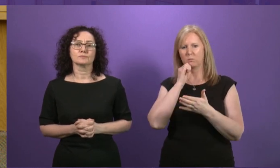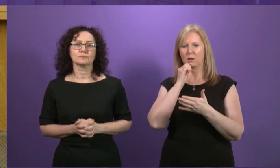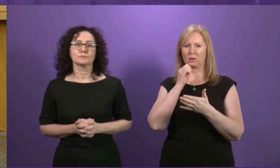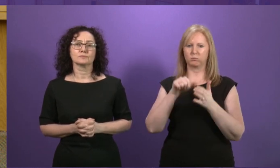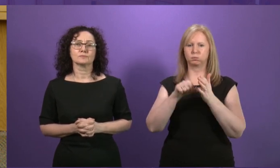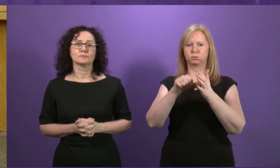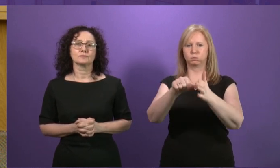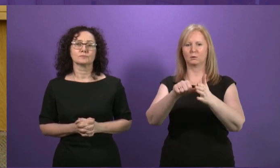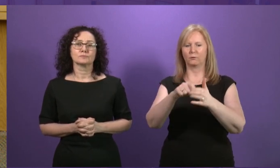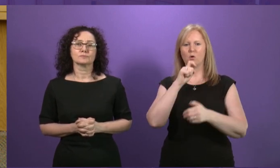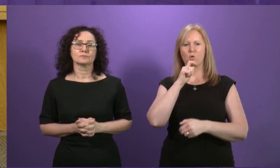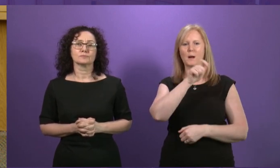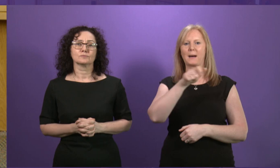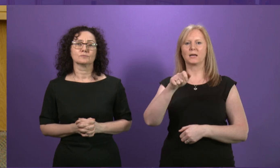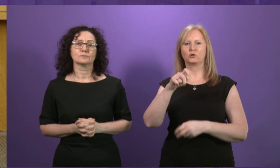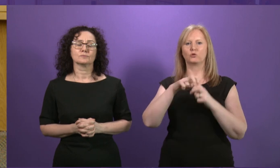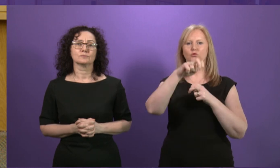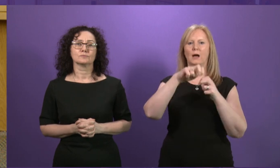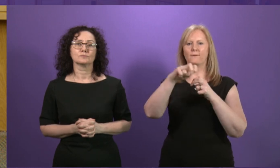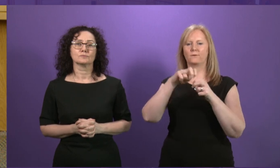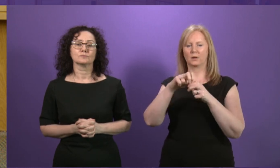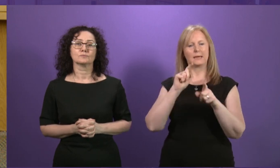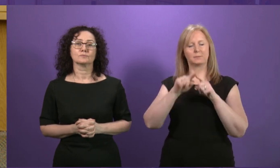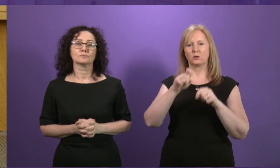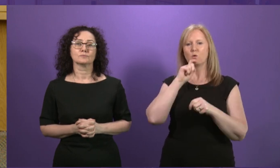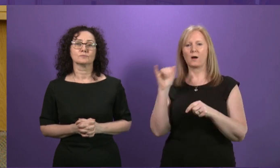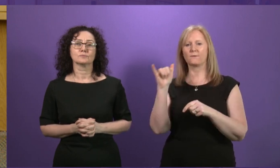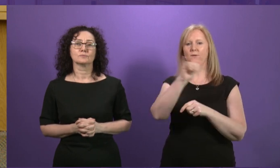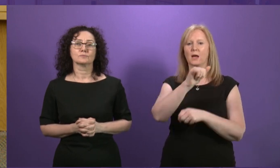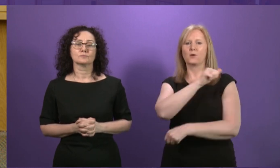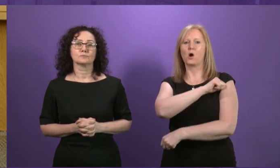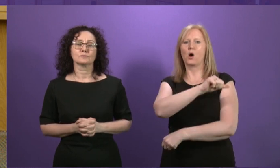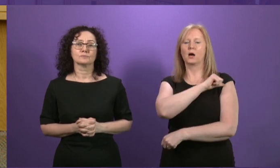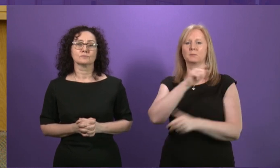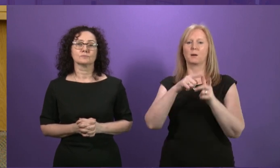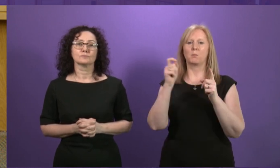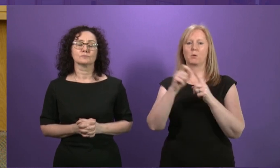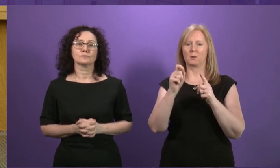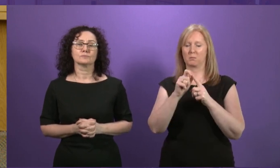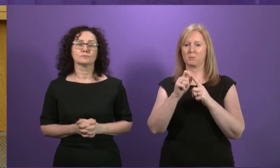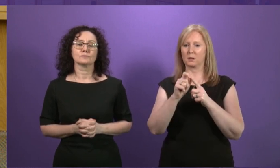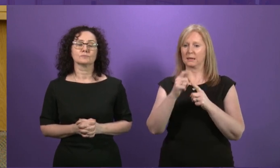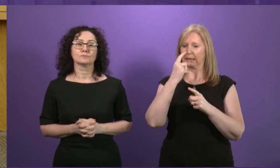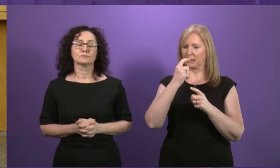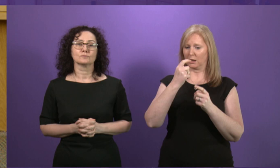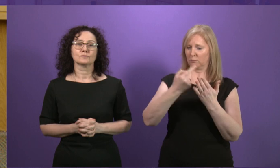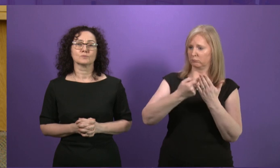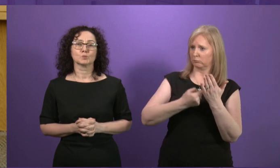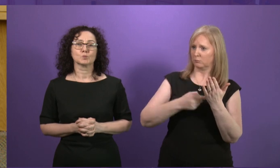the network, including those who are potentially flying to hospitals for appointments. Will the First Minister set out to the Parliament what her Government has done on this matter